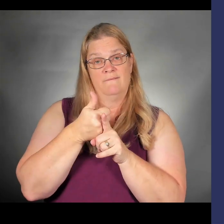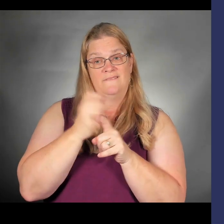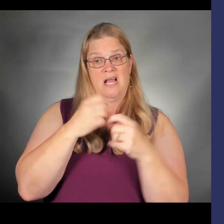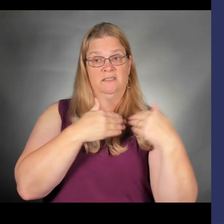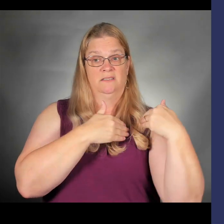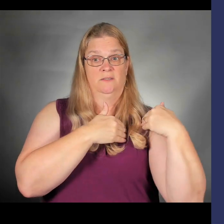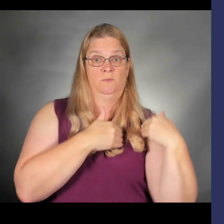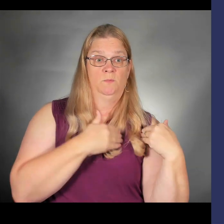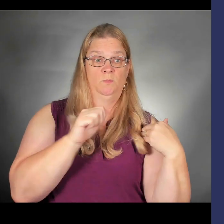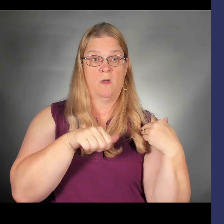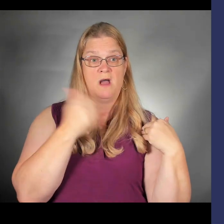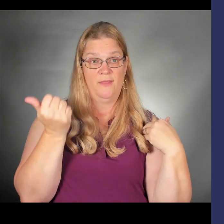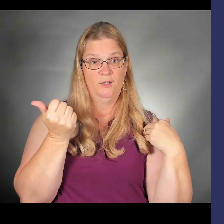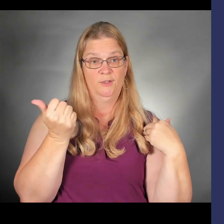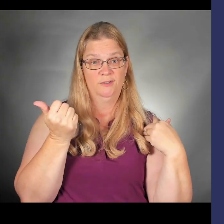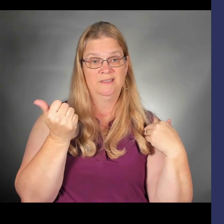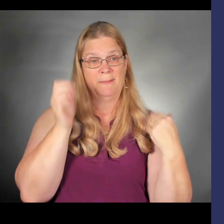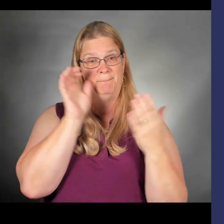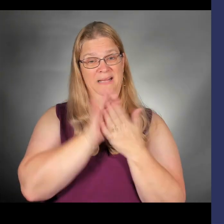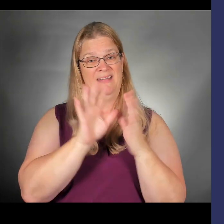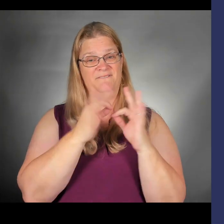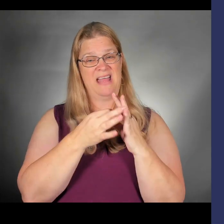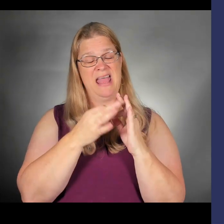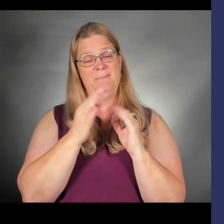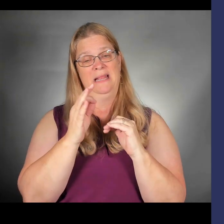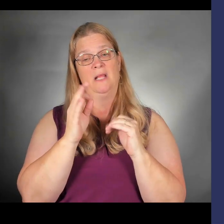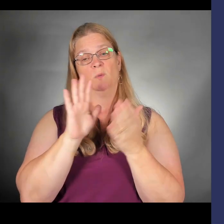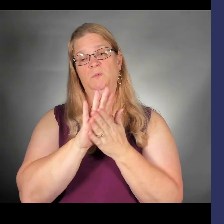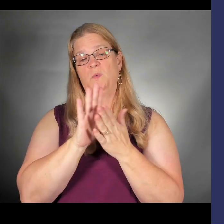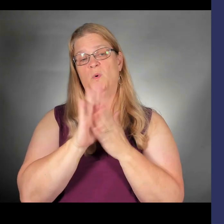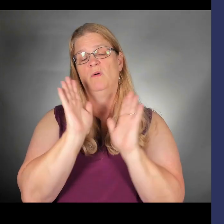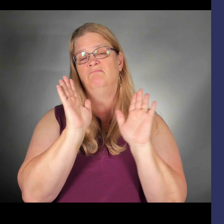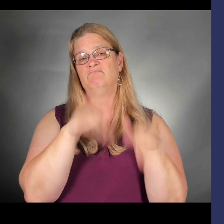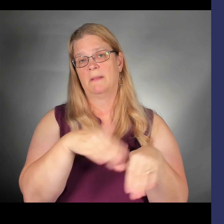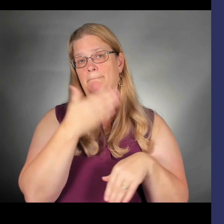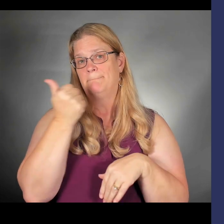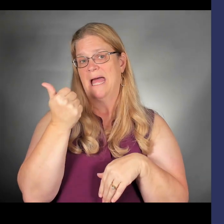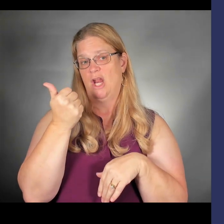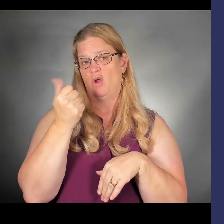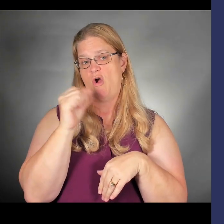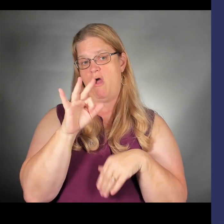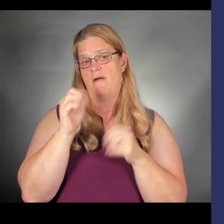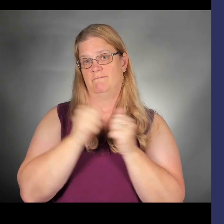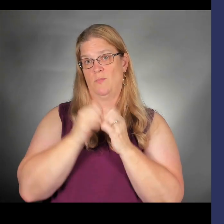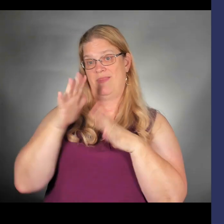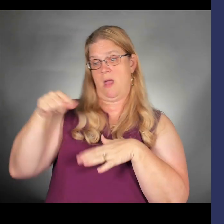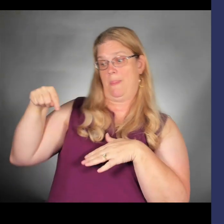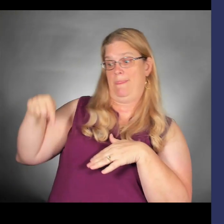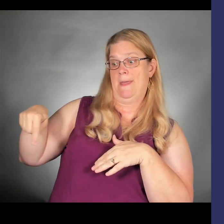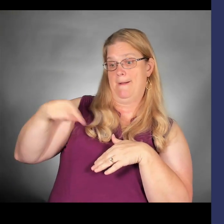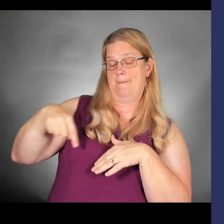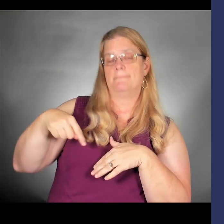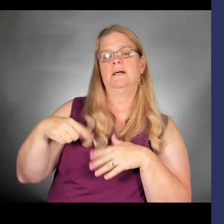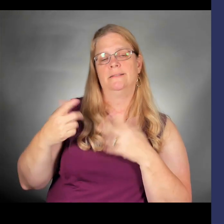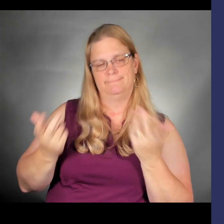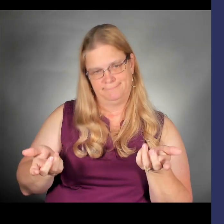Whenever students view themselves as a burden to others, and they believe that their family or school would be better off without them,